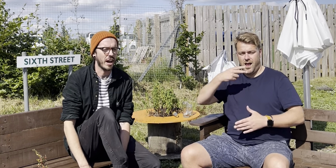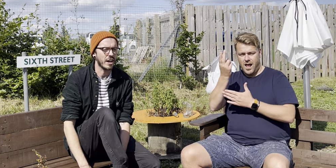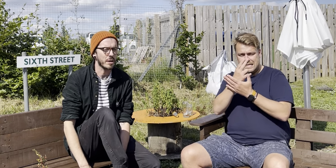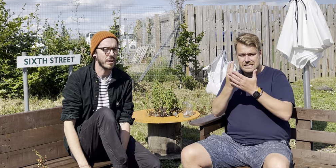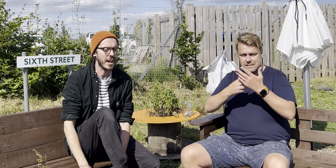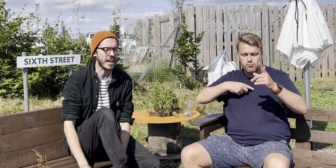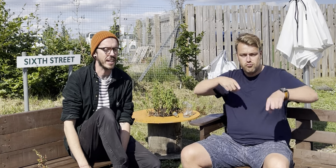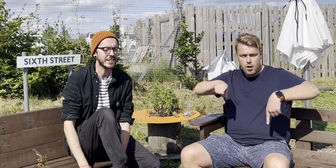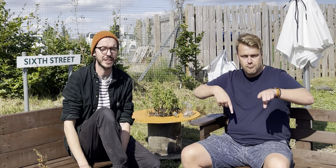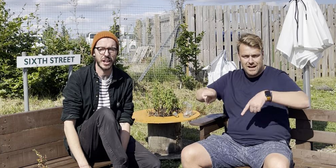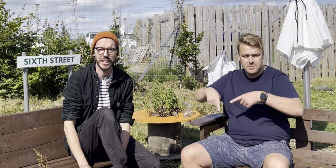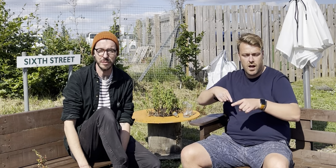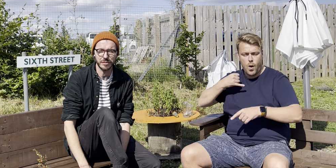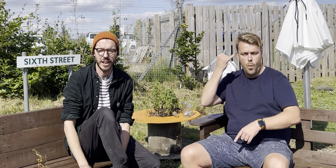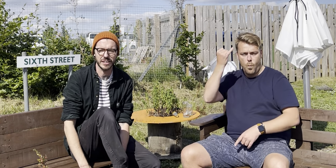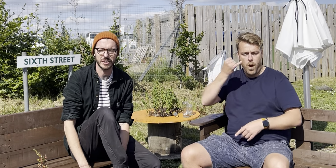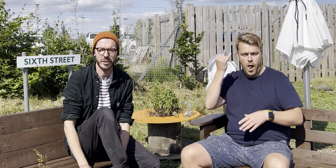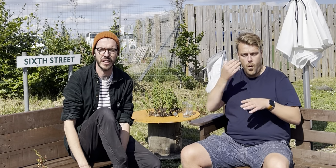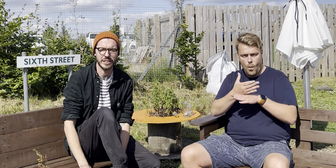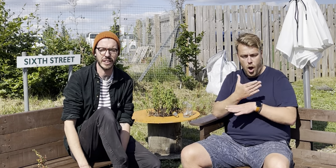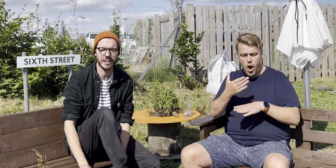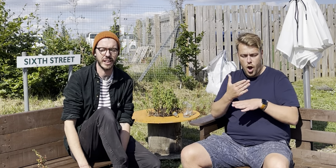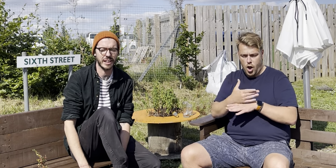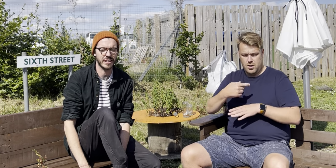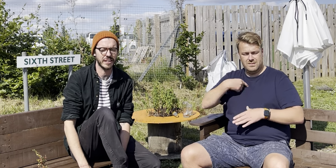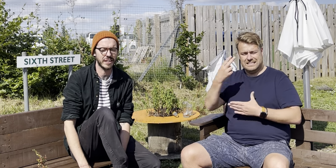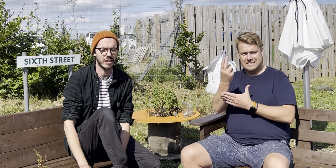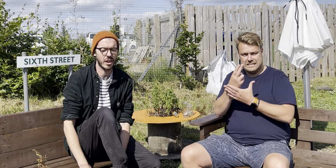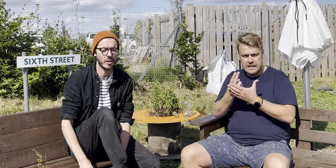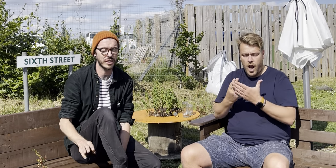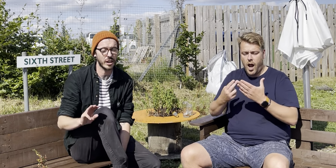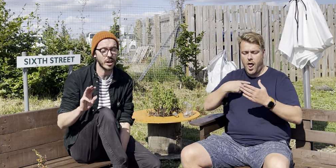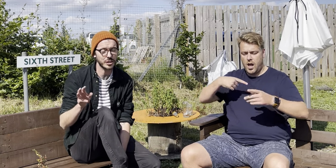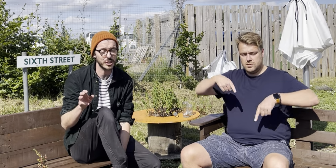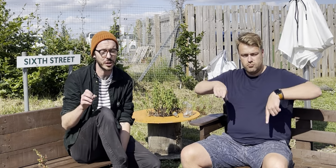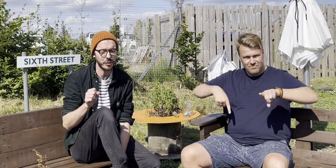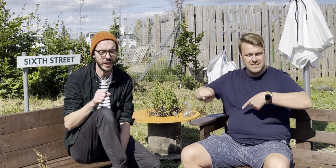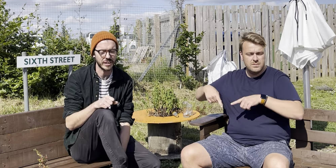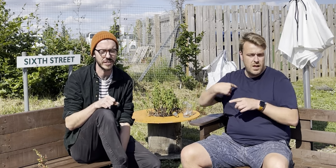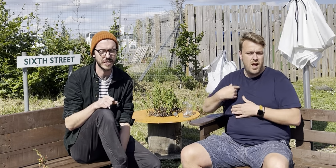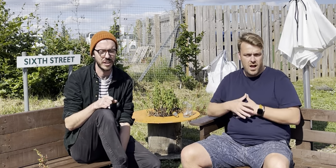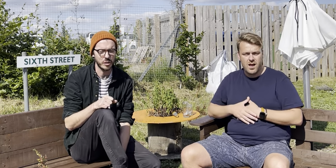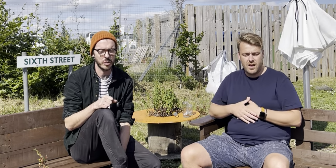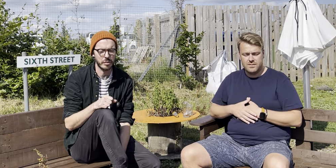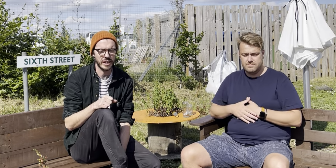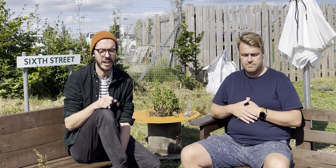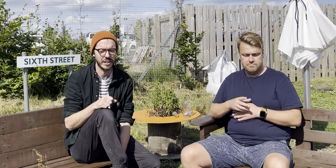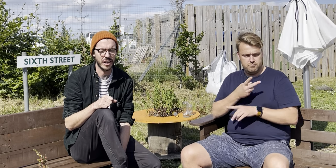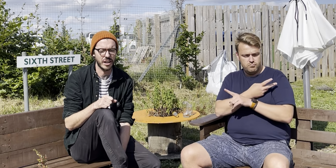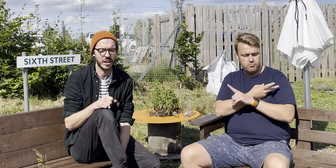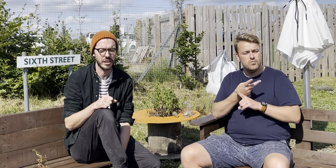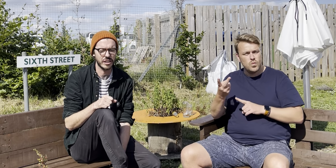i'm a designer and director and over the last two weeks we've been at uh